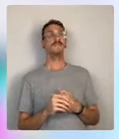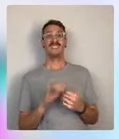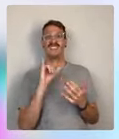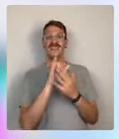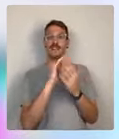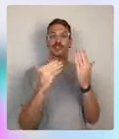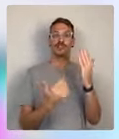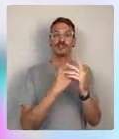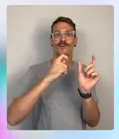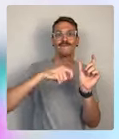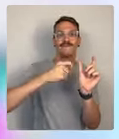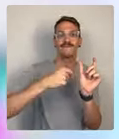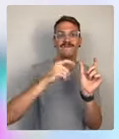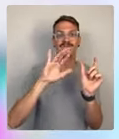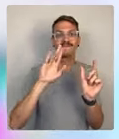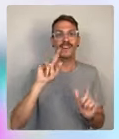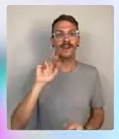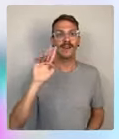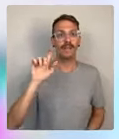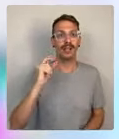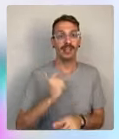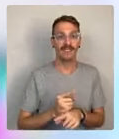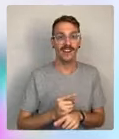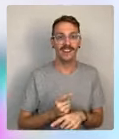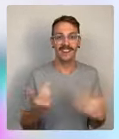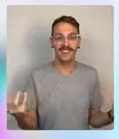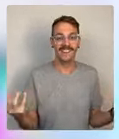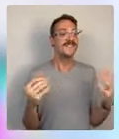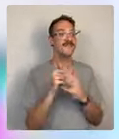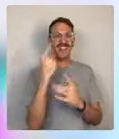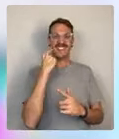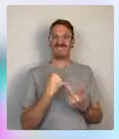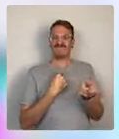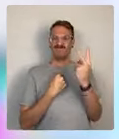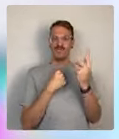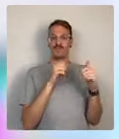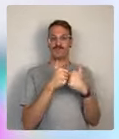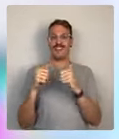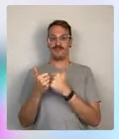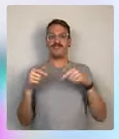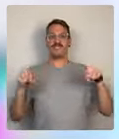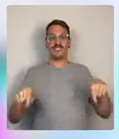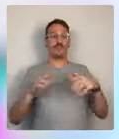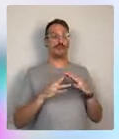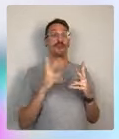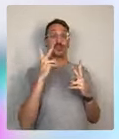Yeah, again, there's this new variable, and so I think there's two challenges here.